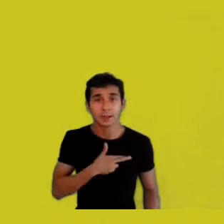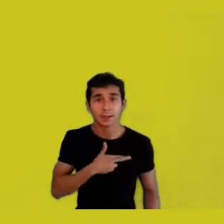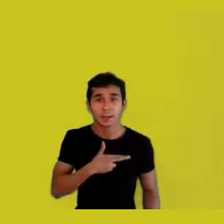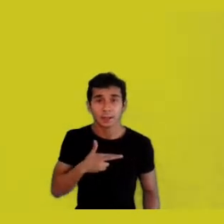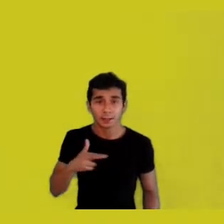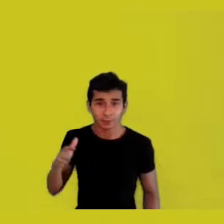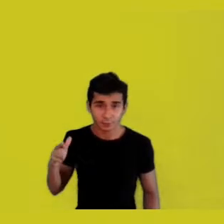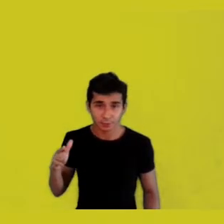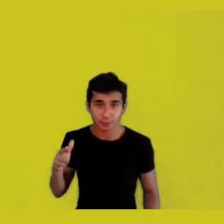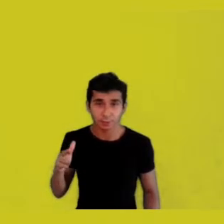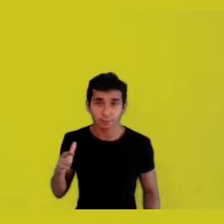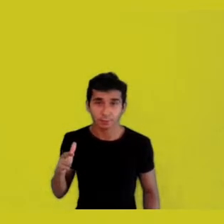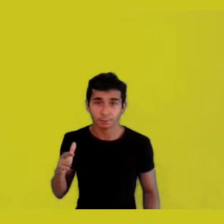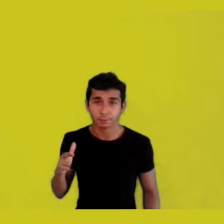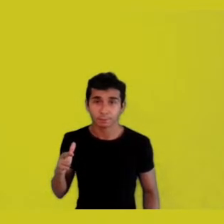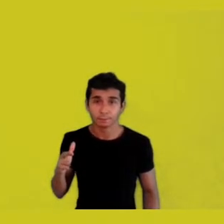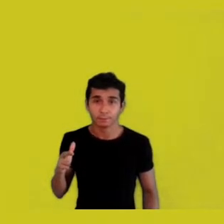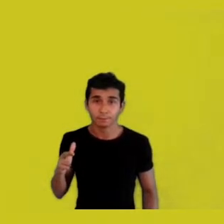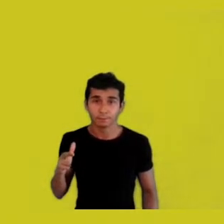for many black African civilizations